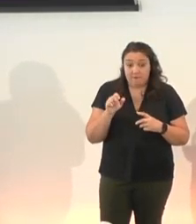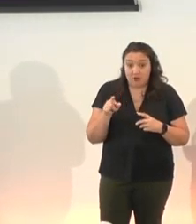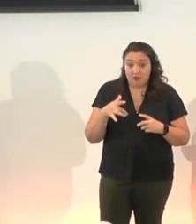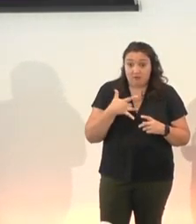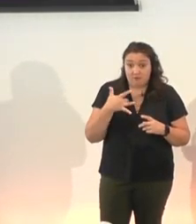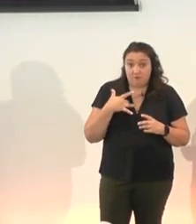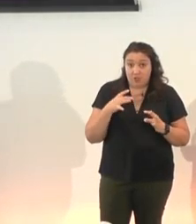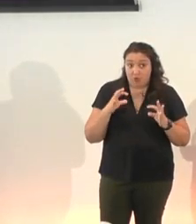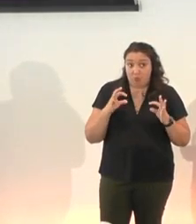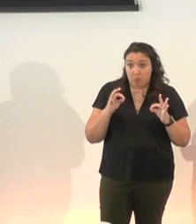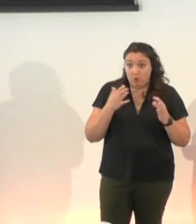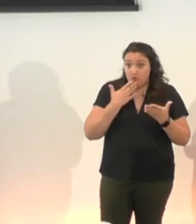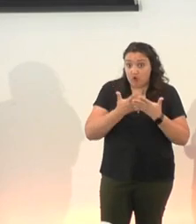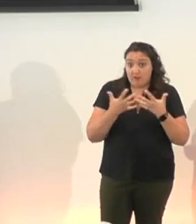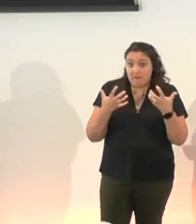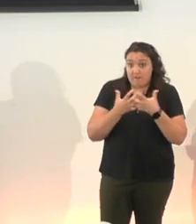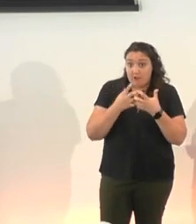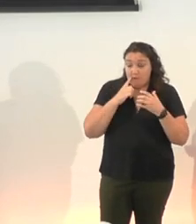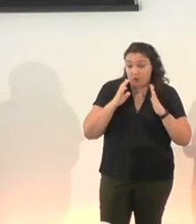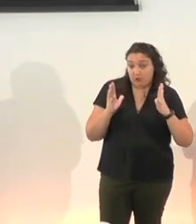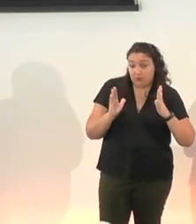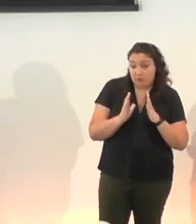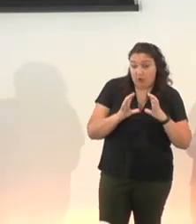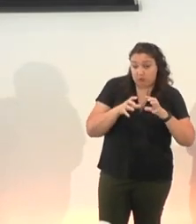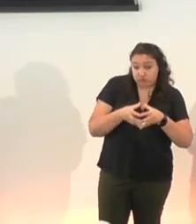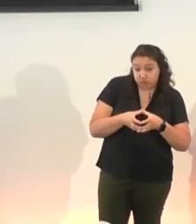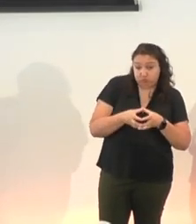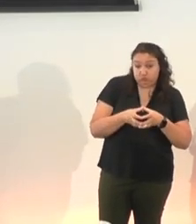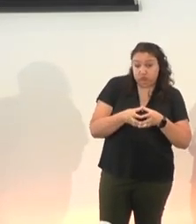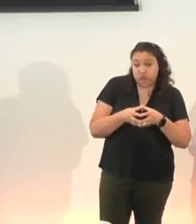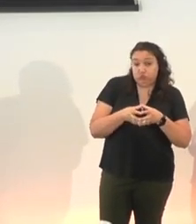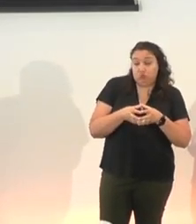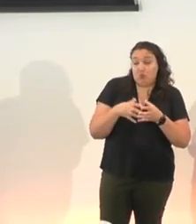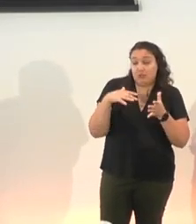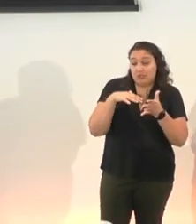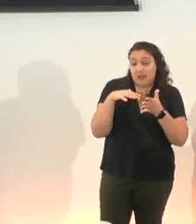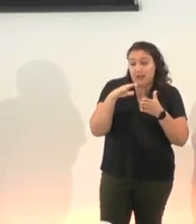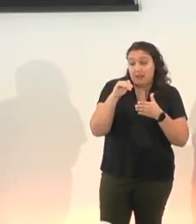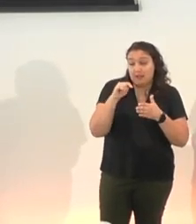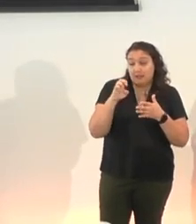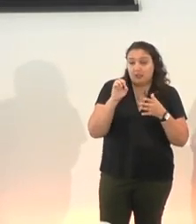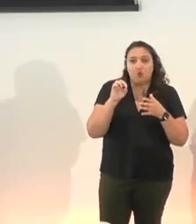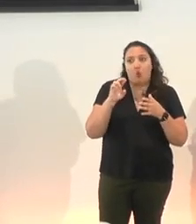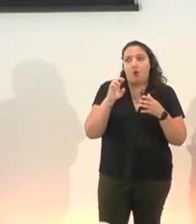cases, the very small qualitative usability study cases or is it more larger scale?